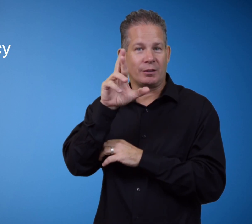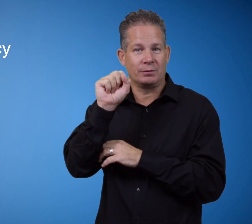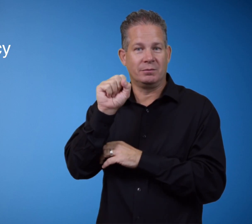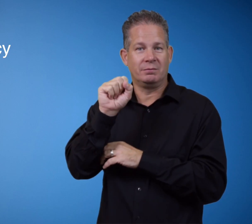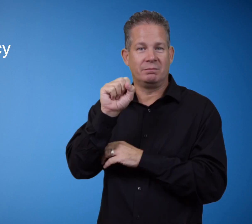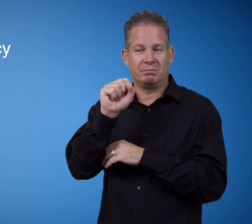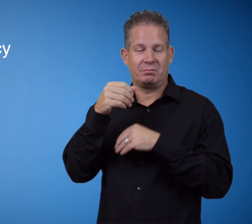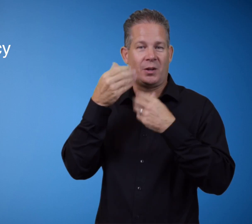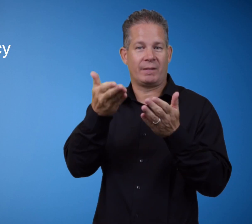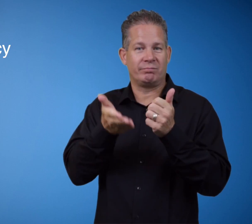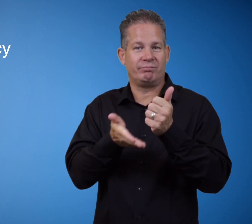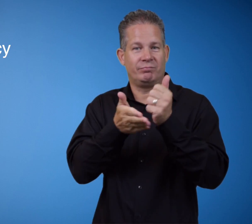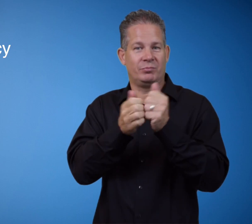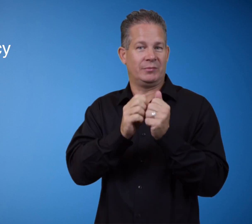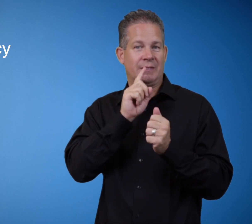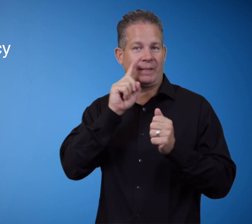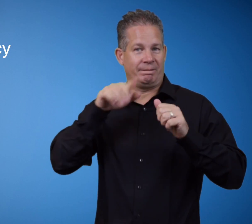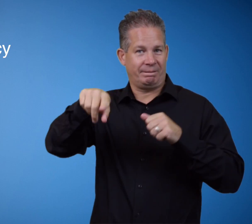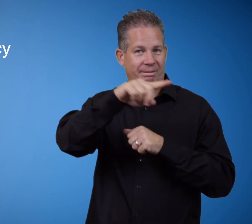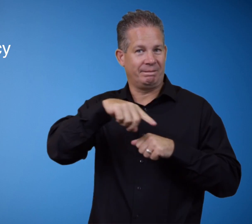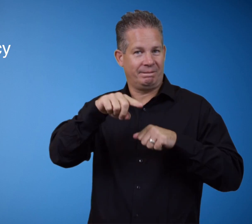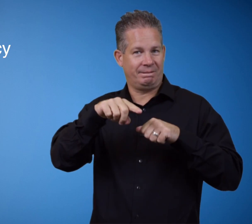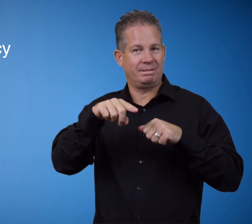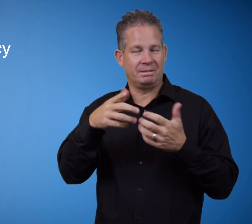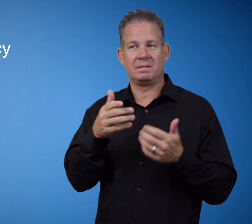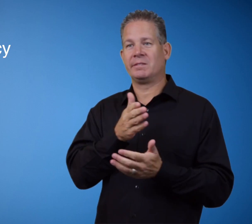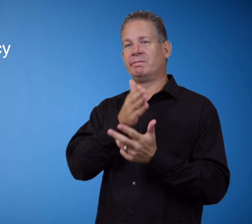A state agency is DARS that helps the deaf community.